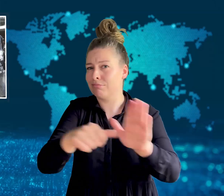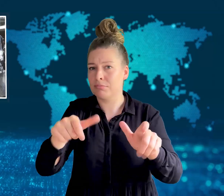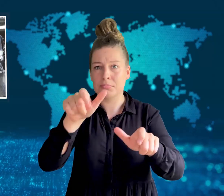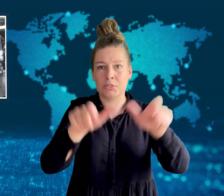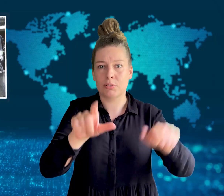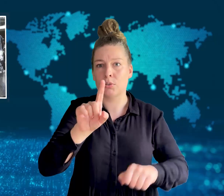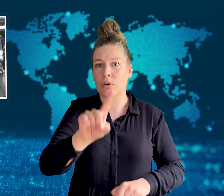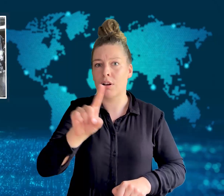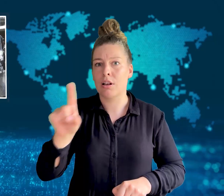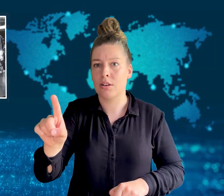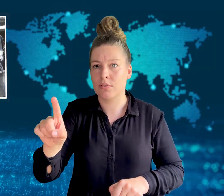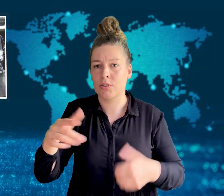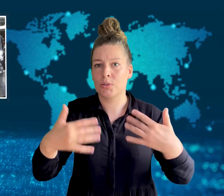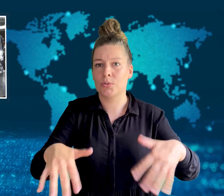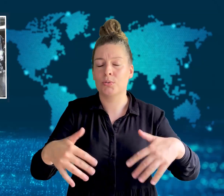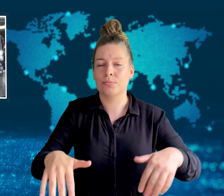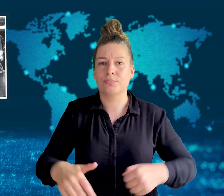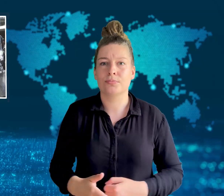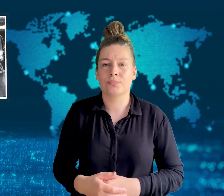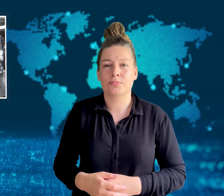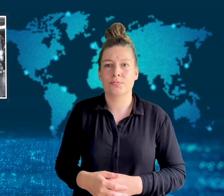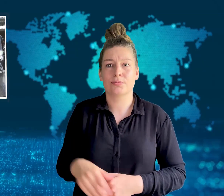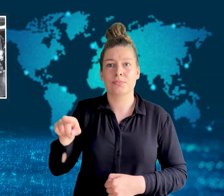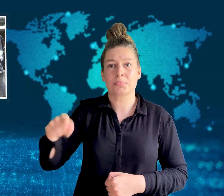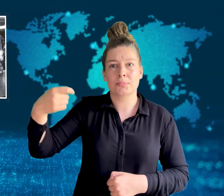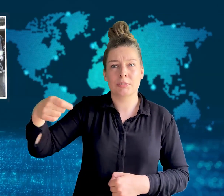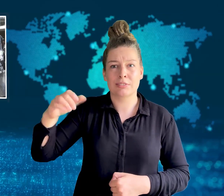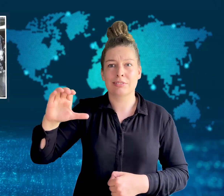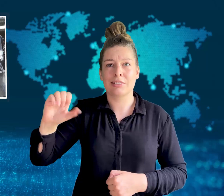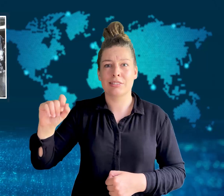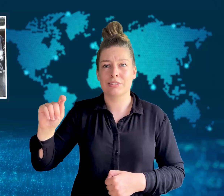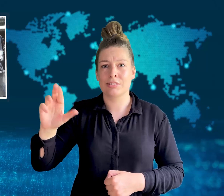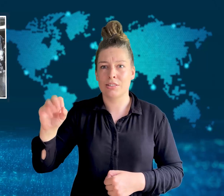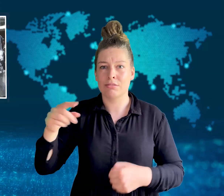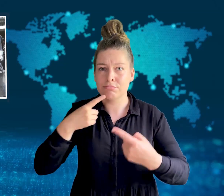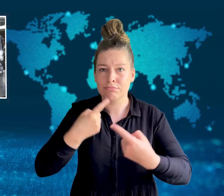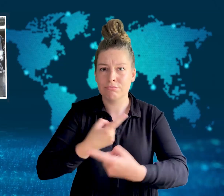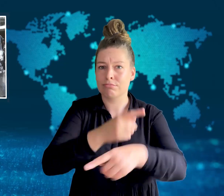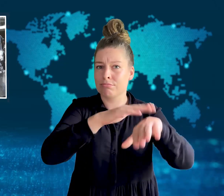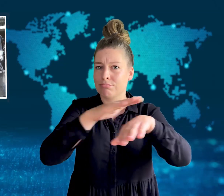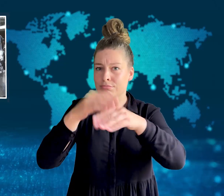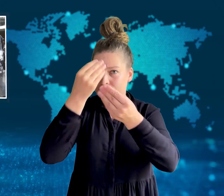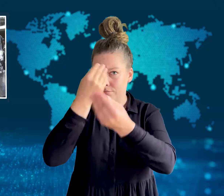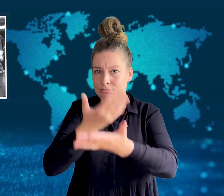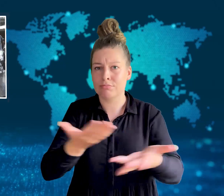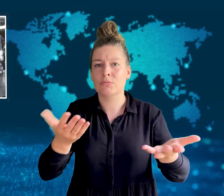guns and killed 11 people.